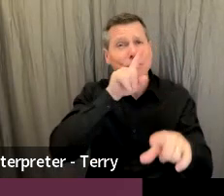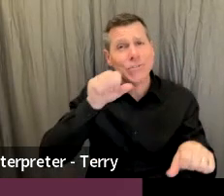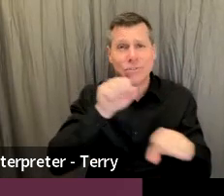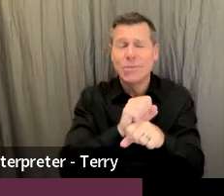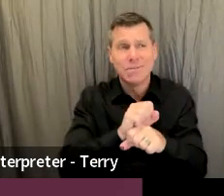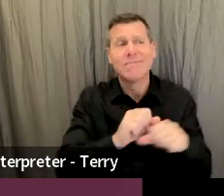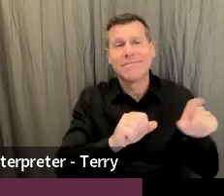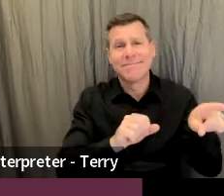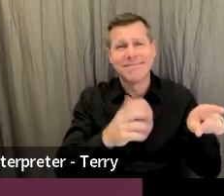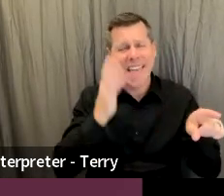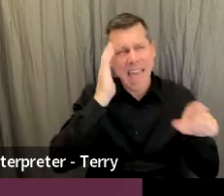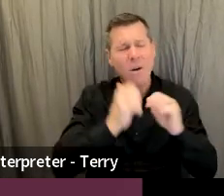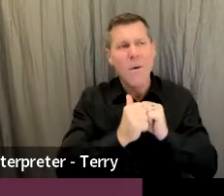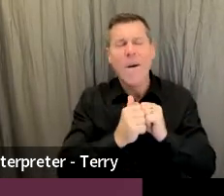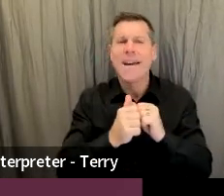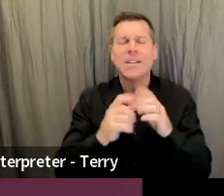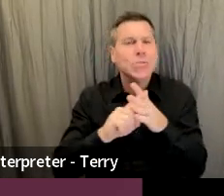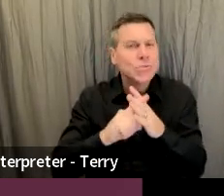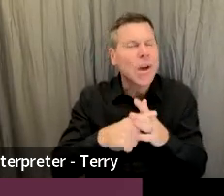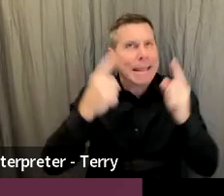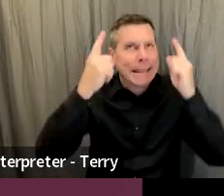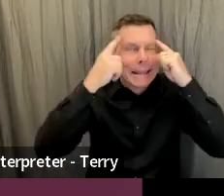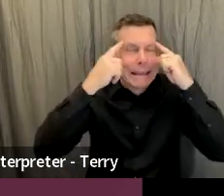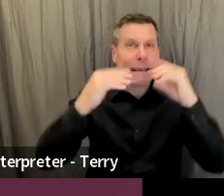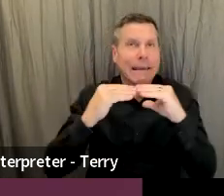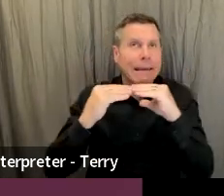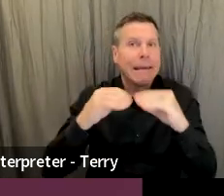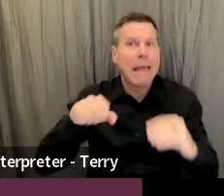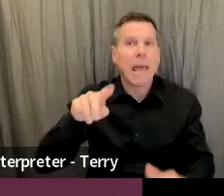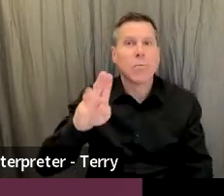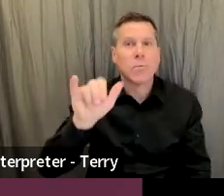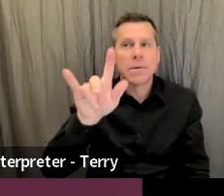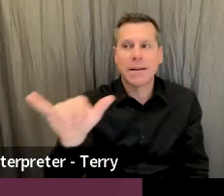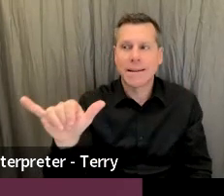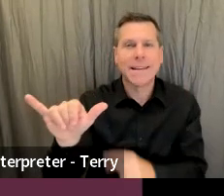but it is kind of an entryway to begin to think about equity minded practices at all stages of our course development.